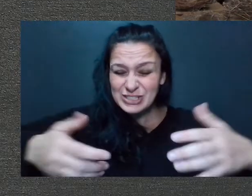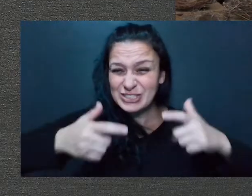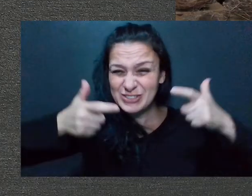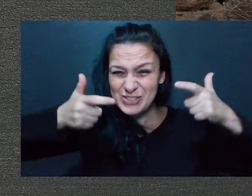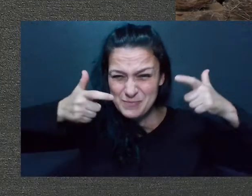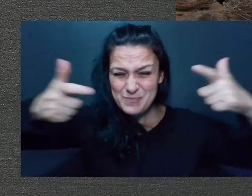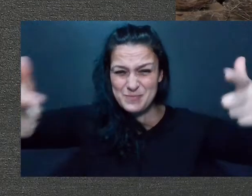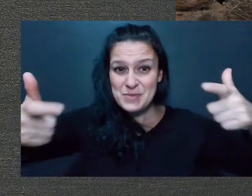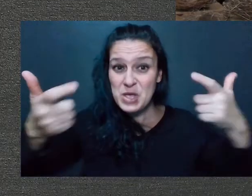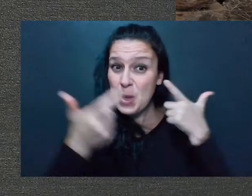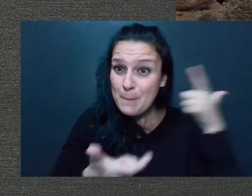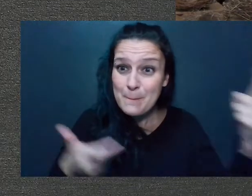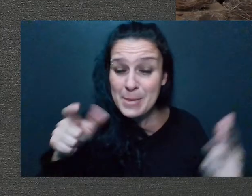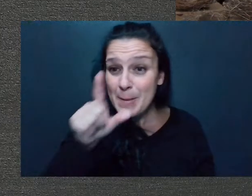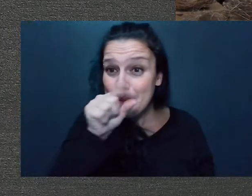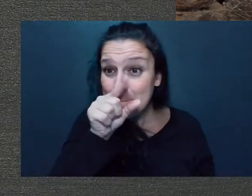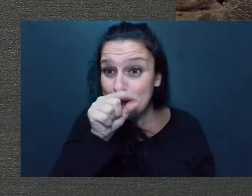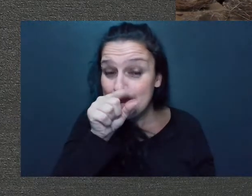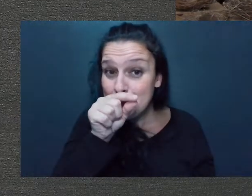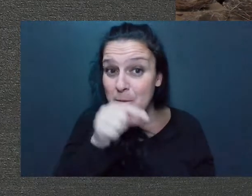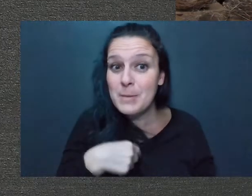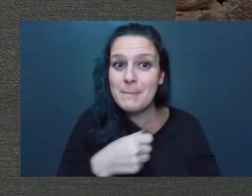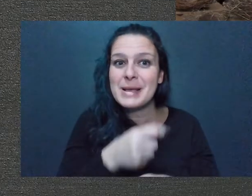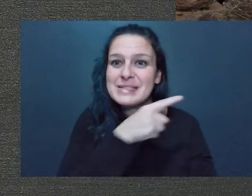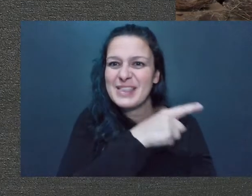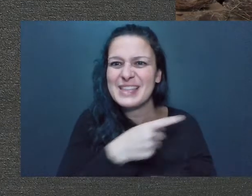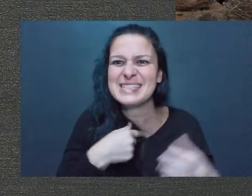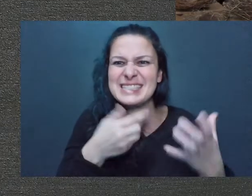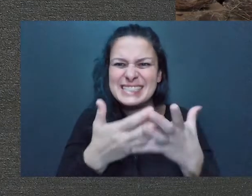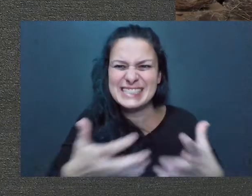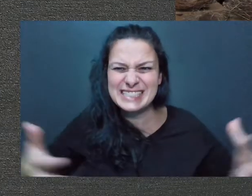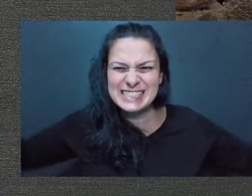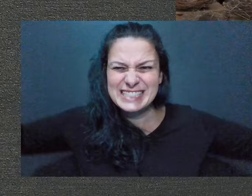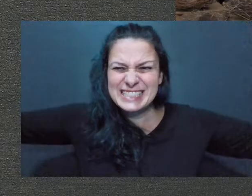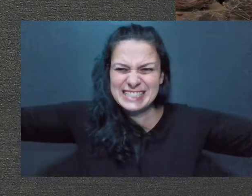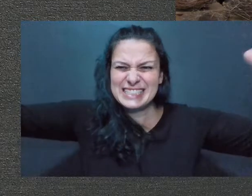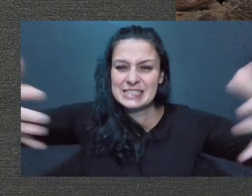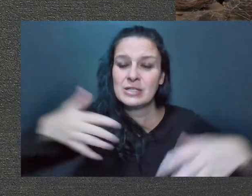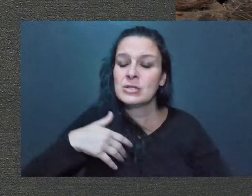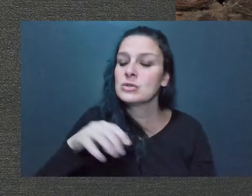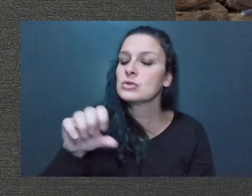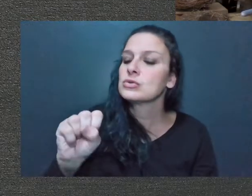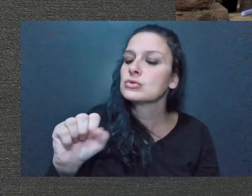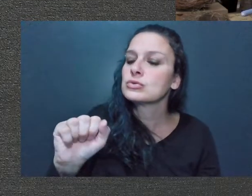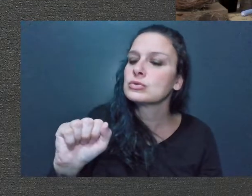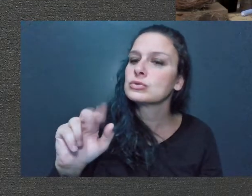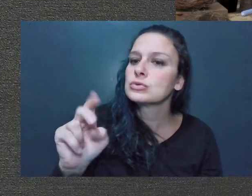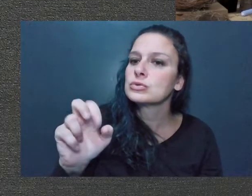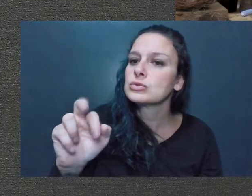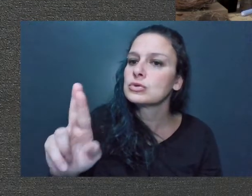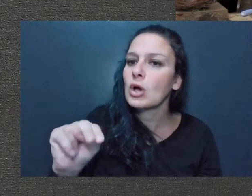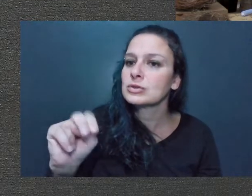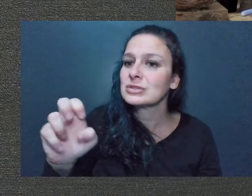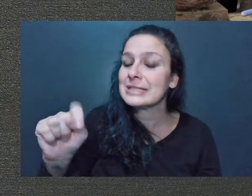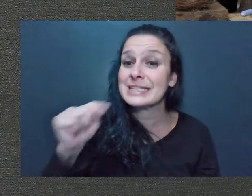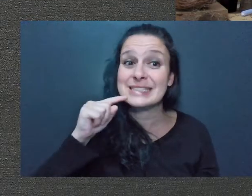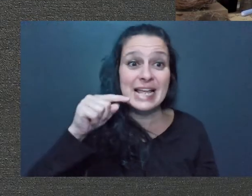A big bird makes this nest and it's called a saucer nest. And it's not deep like a bowl or a cup nest.